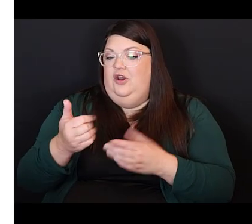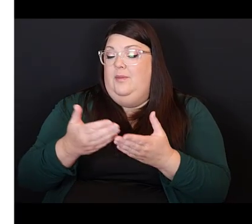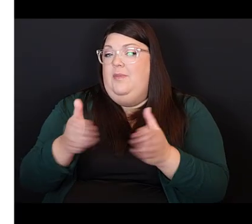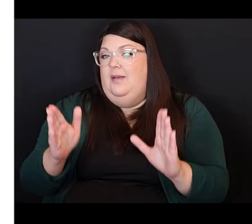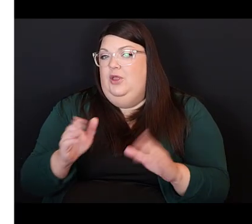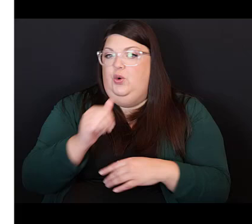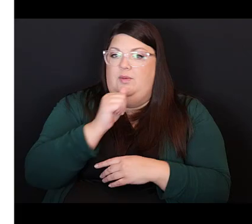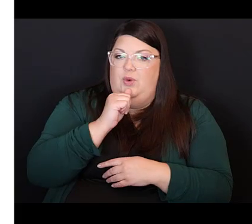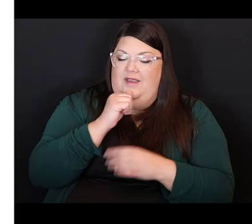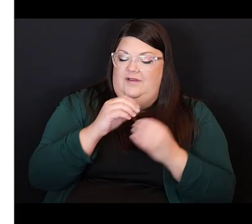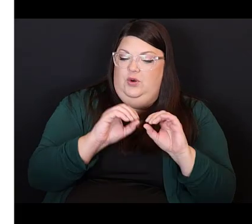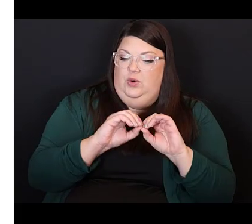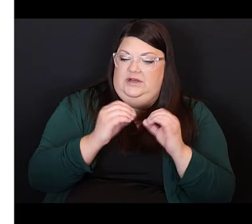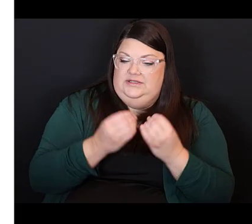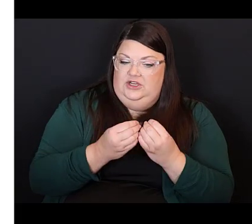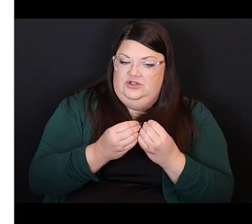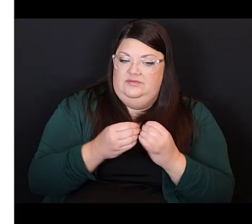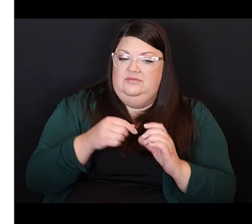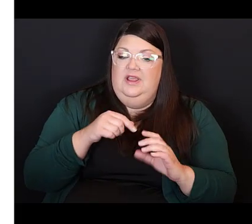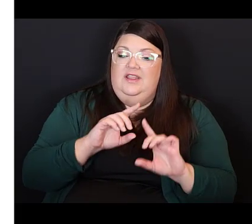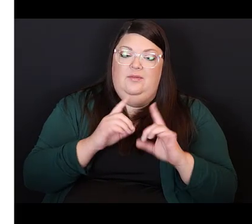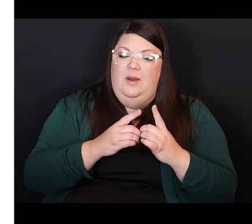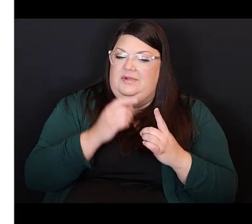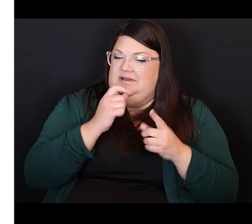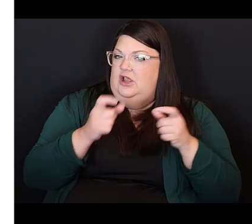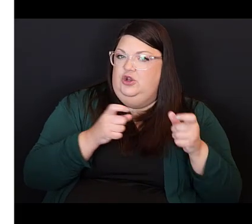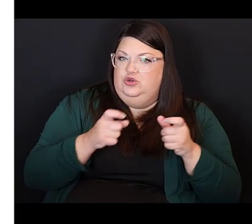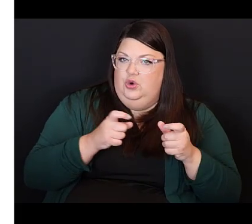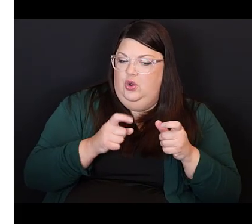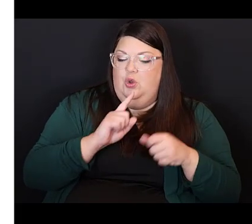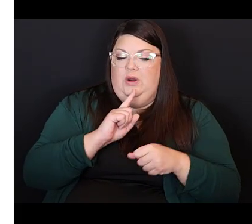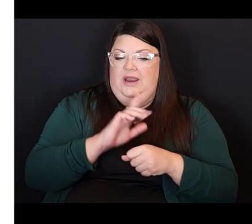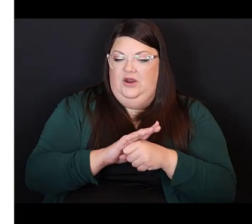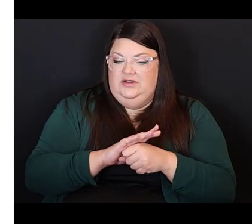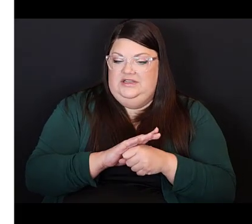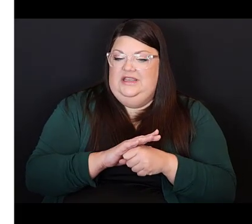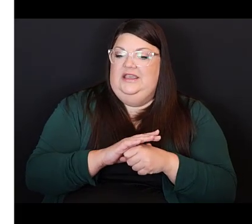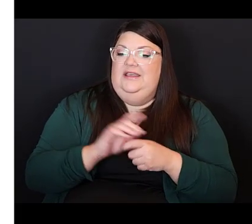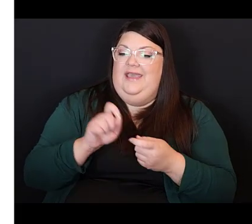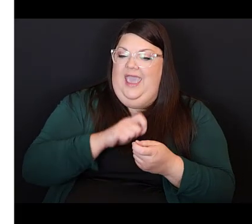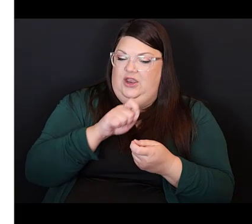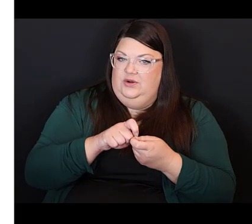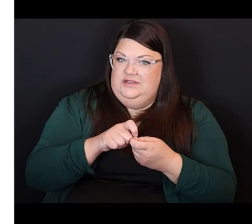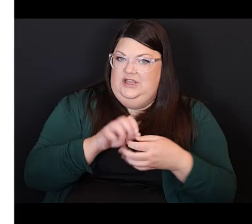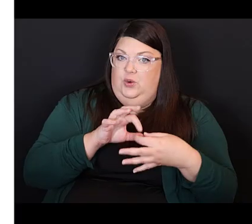and maintained by another public or private organization. The Department does not control